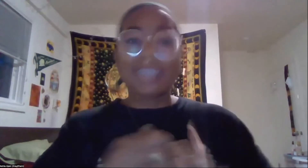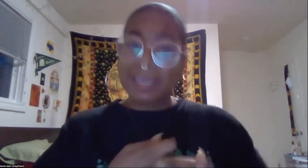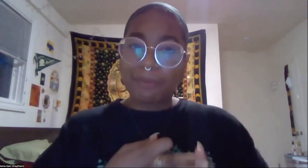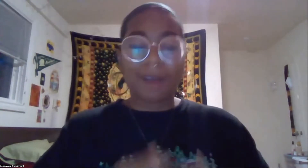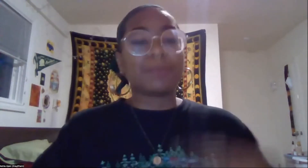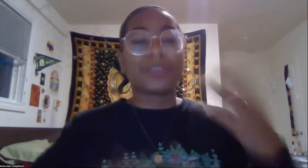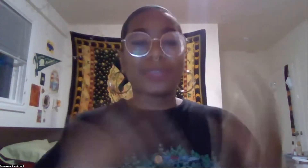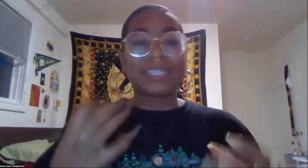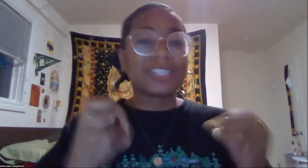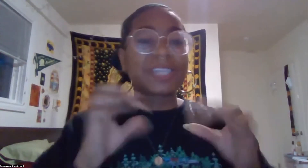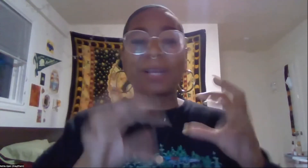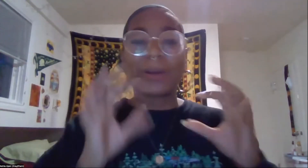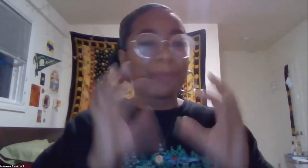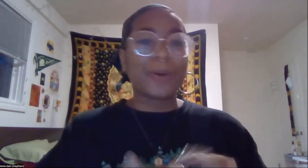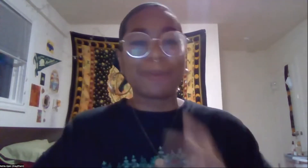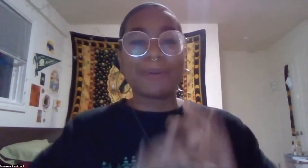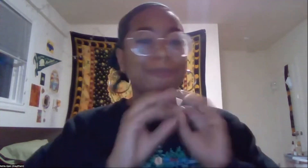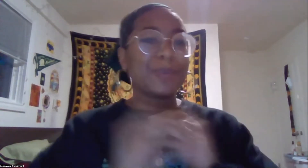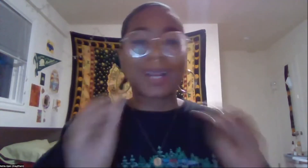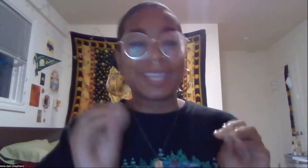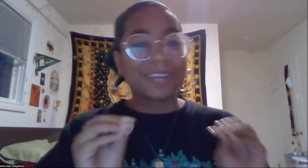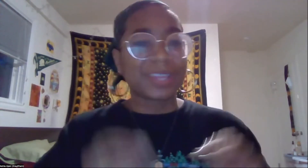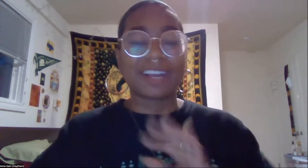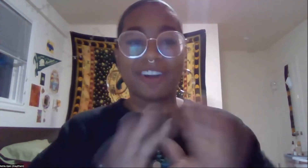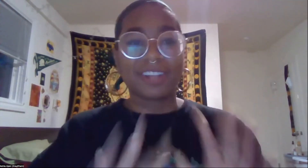skin problems. So this is just like a poem of me reckoning with like all of